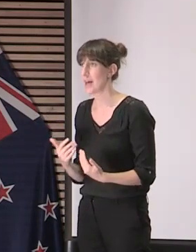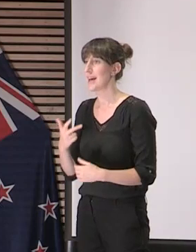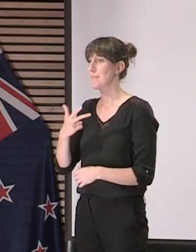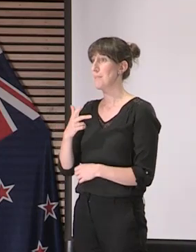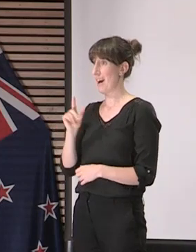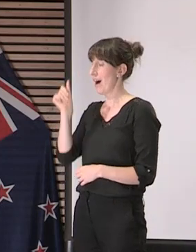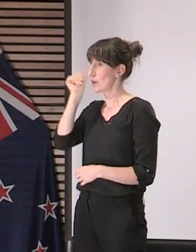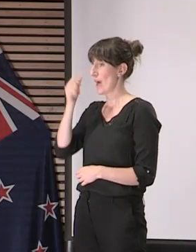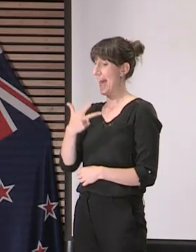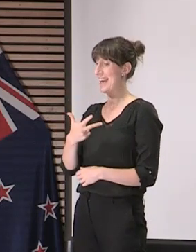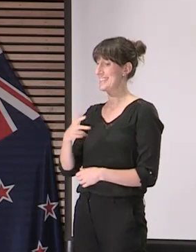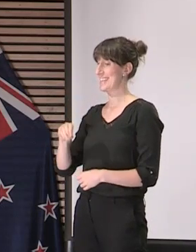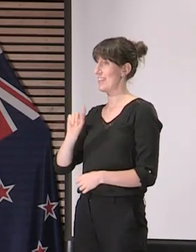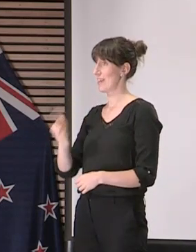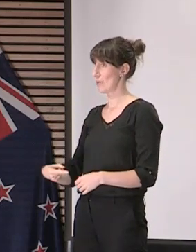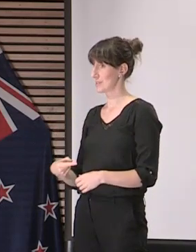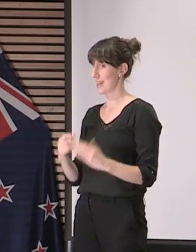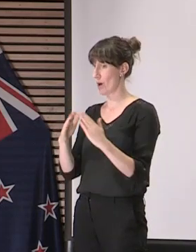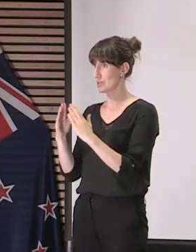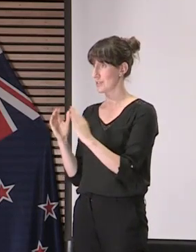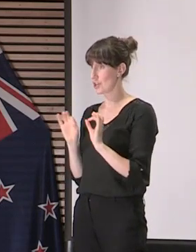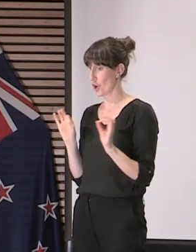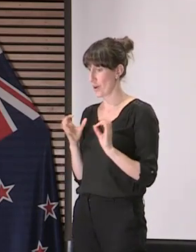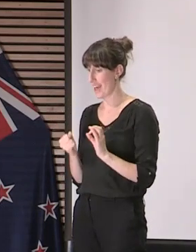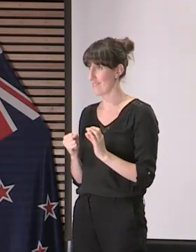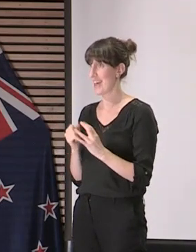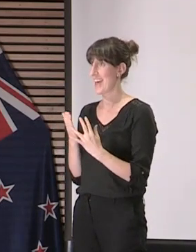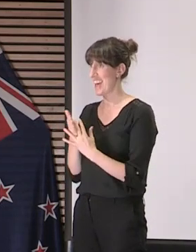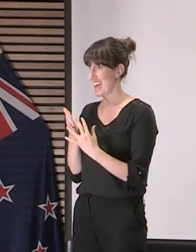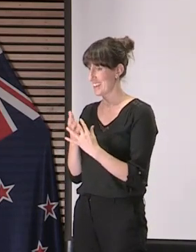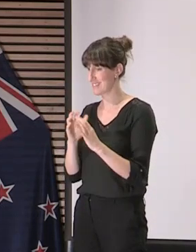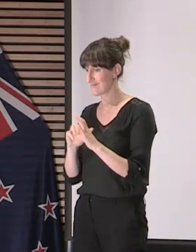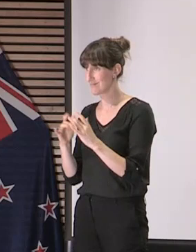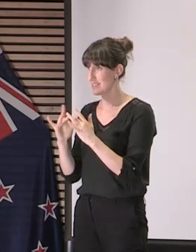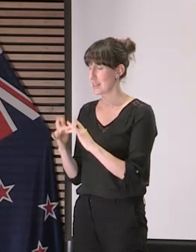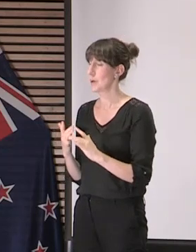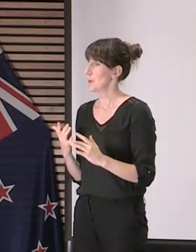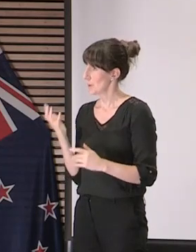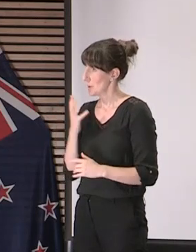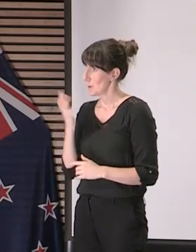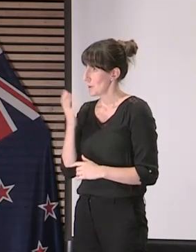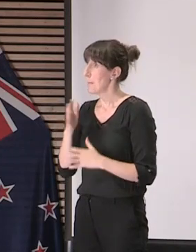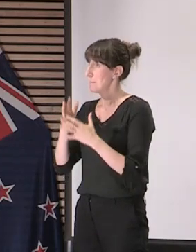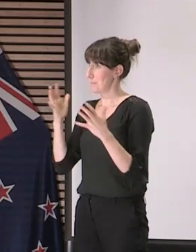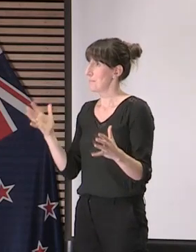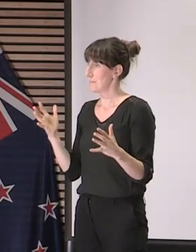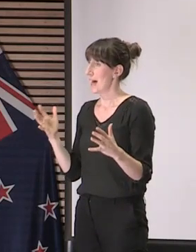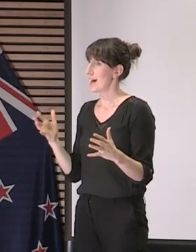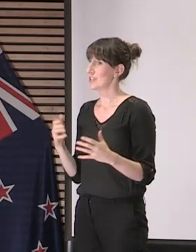we can work towards, but not way of getting it to them. Having said that, 80,000 is